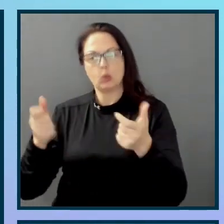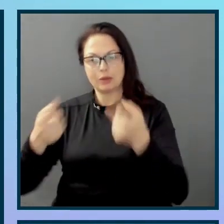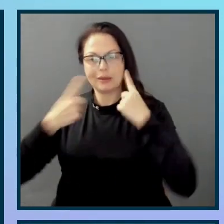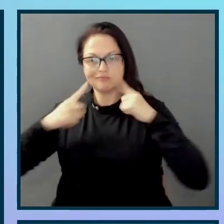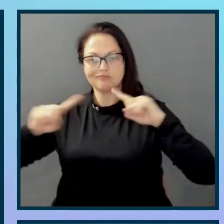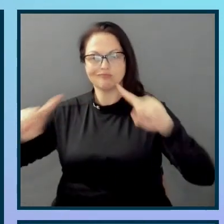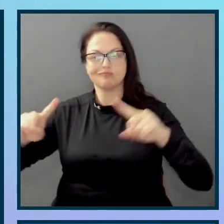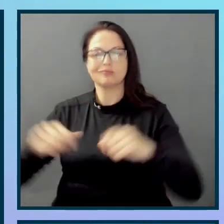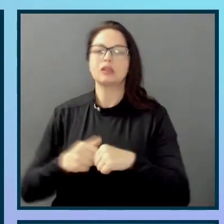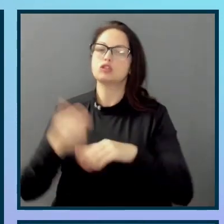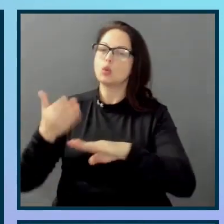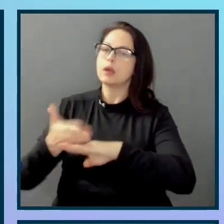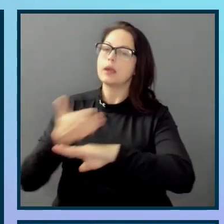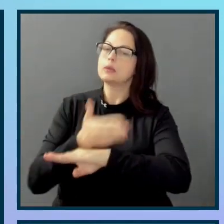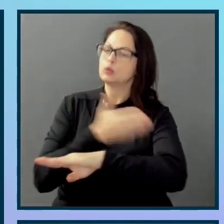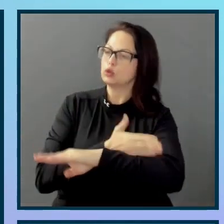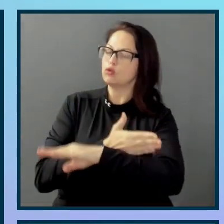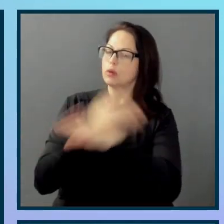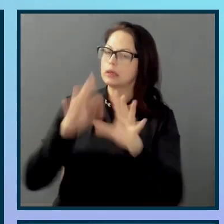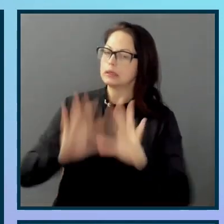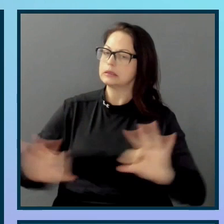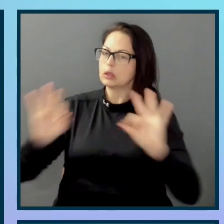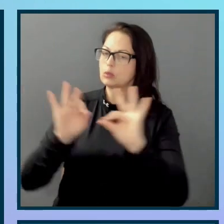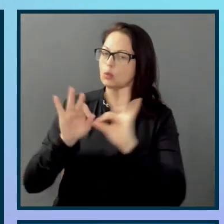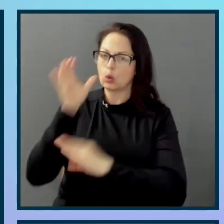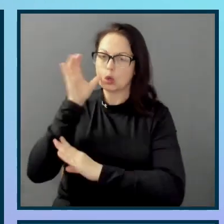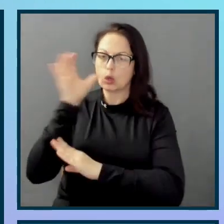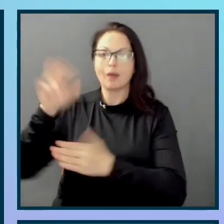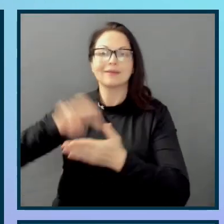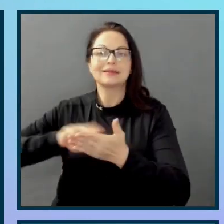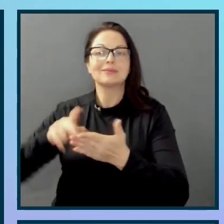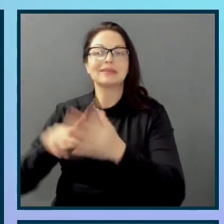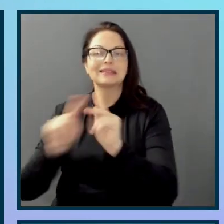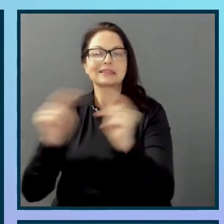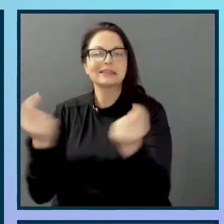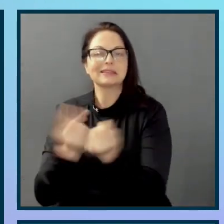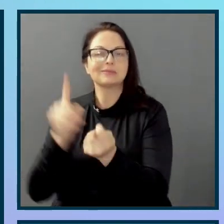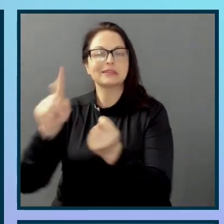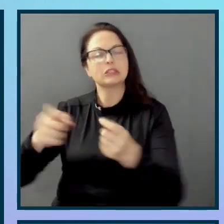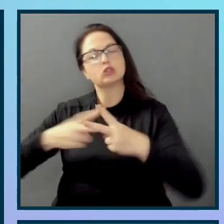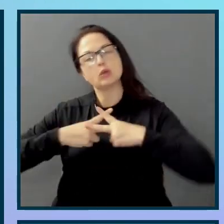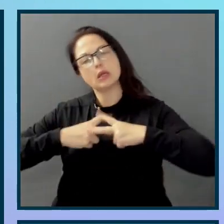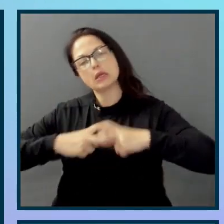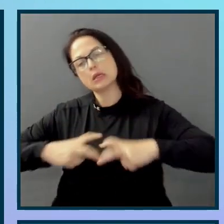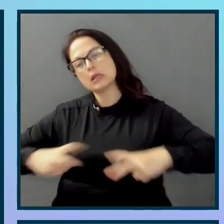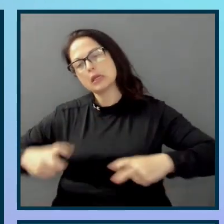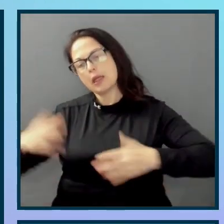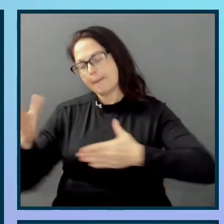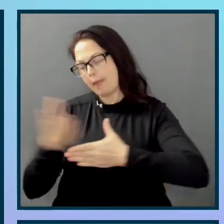And that means that teams need to look at themselves, evaluate themselves, and measure themselves so that they can improve.